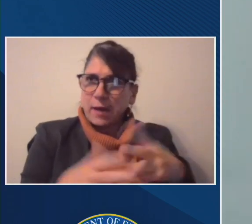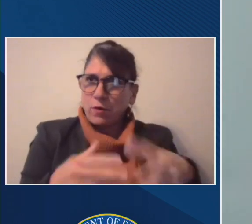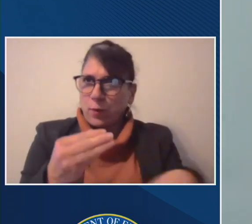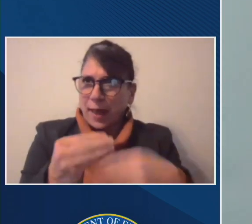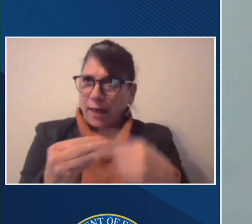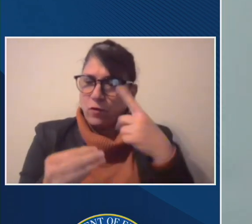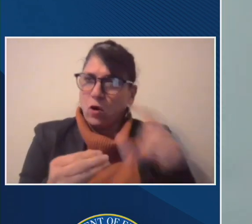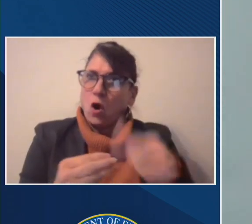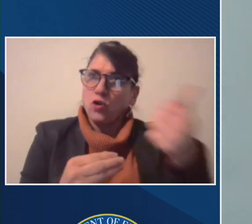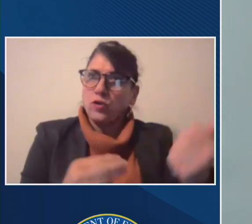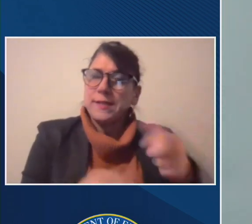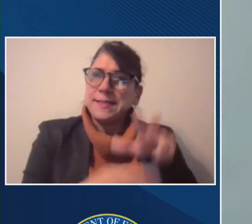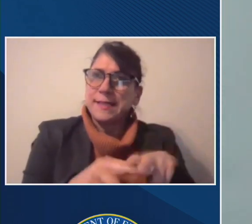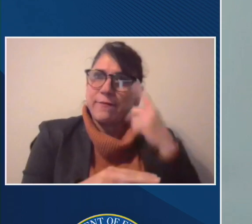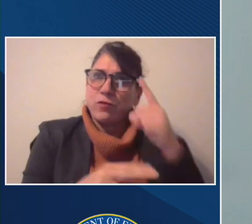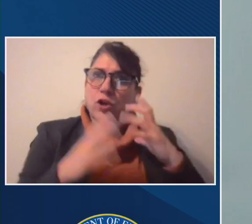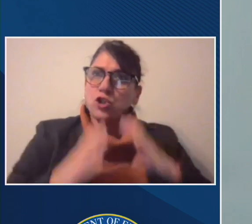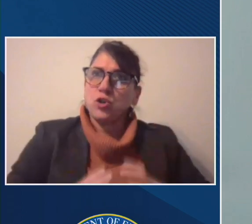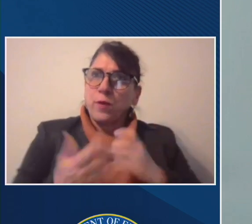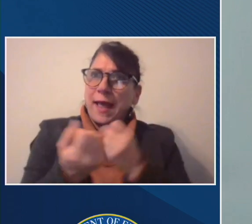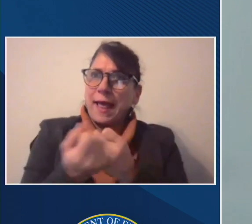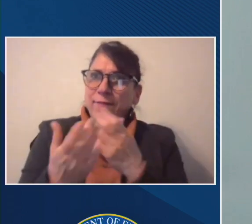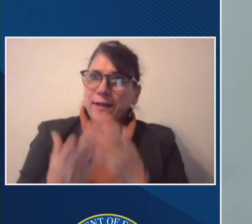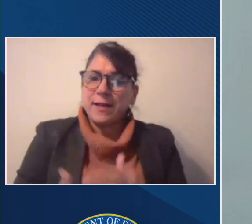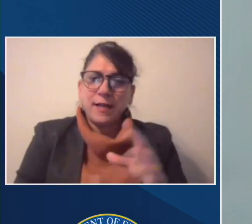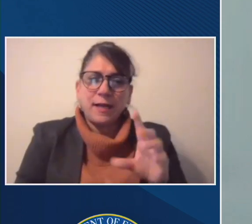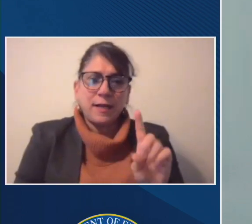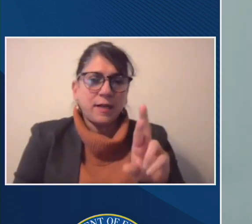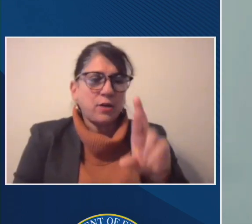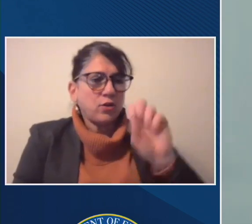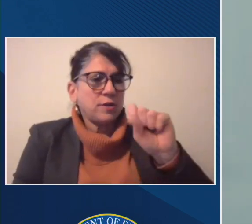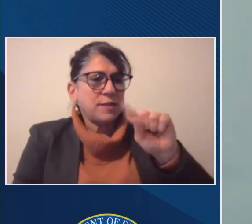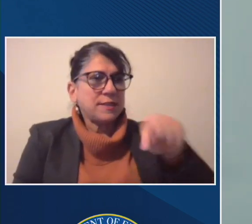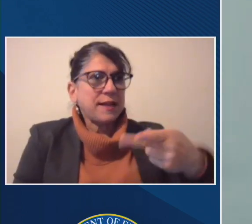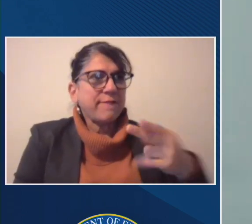for the consumer advocates. That is Dr. Stephanie Hall, who's acting senior